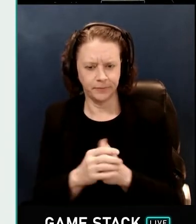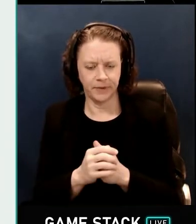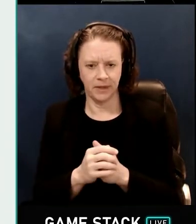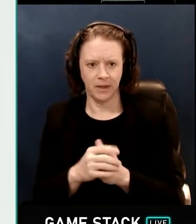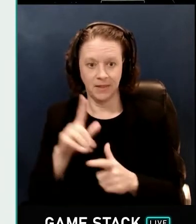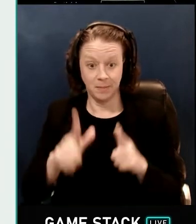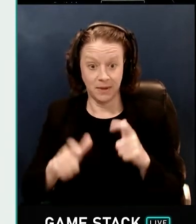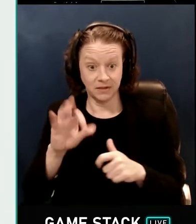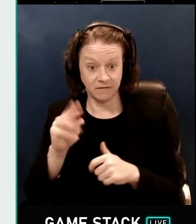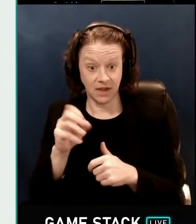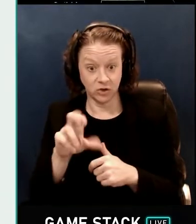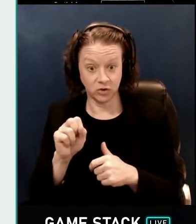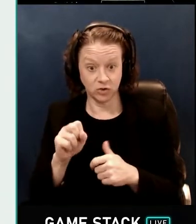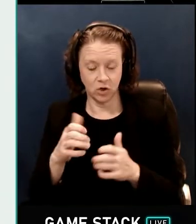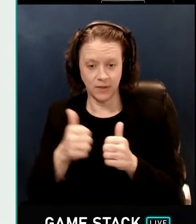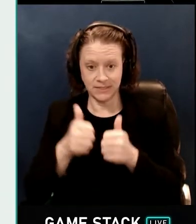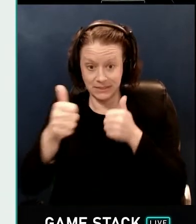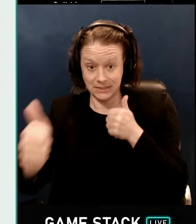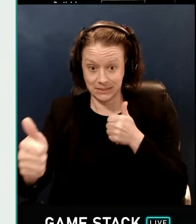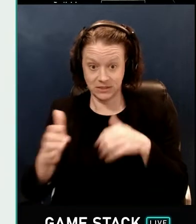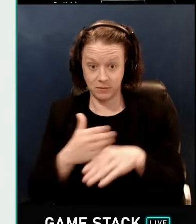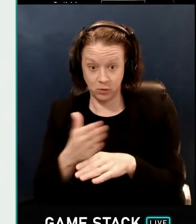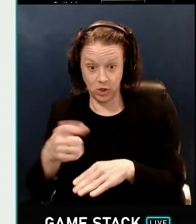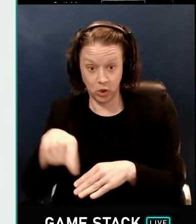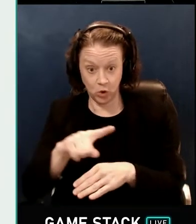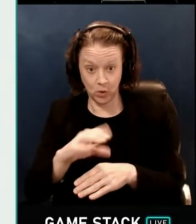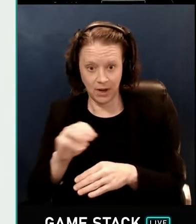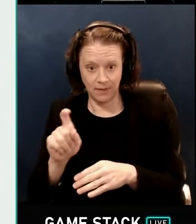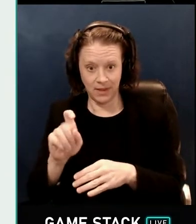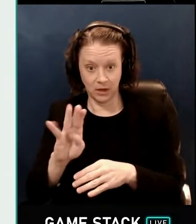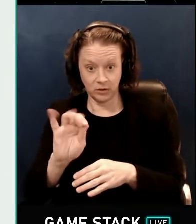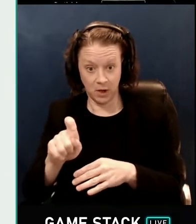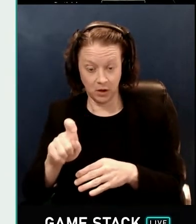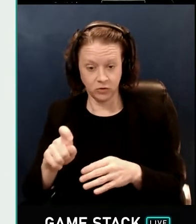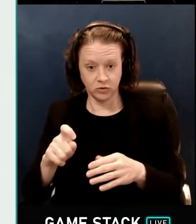the Xbox running the game. So, for cloud gaming we optimize the distance to Xbox